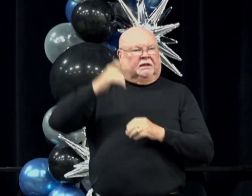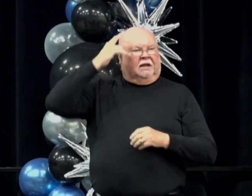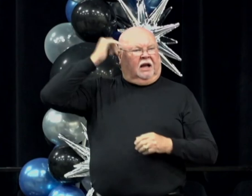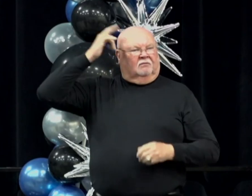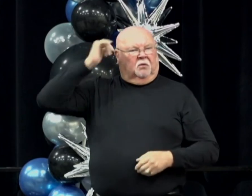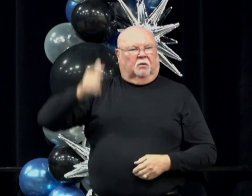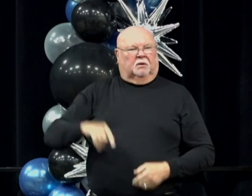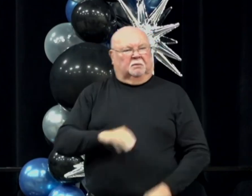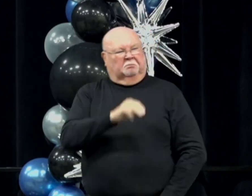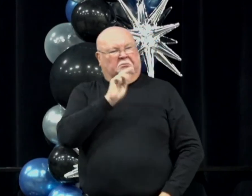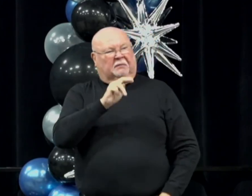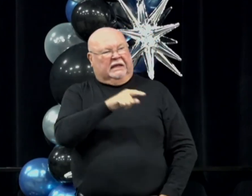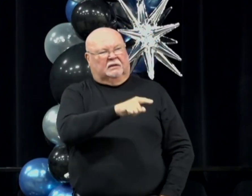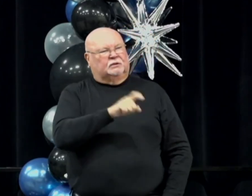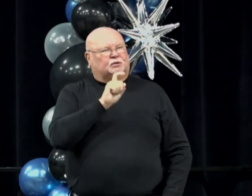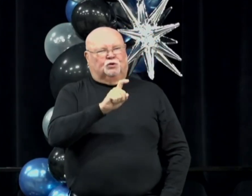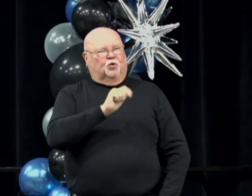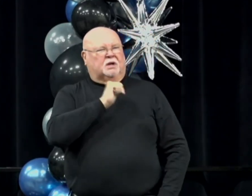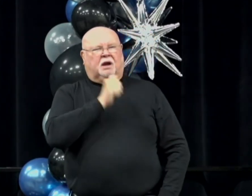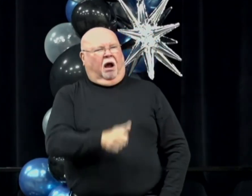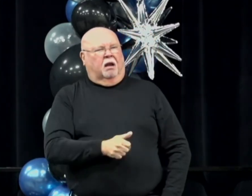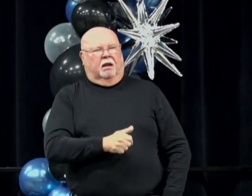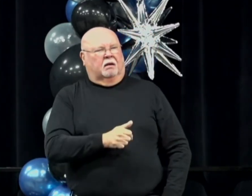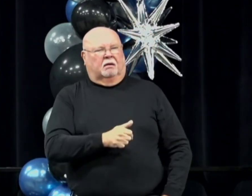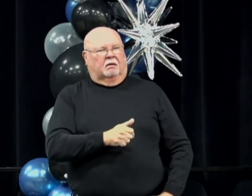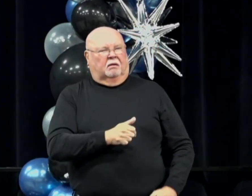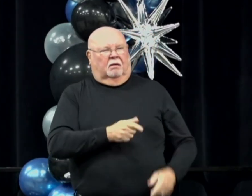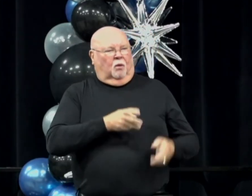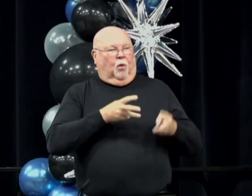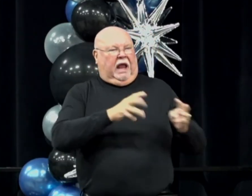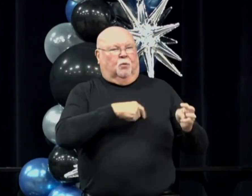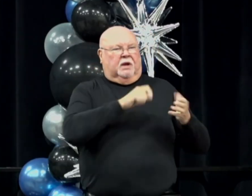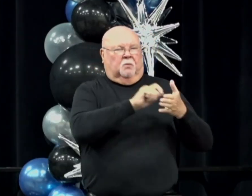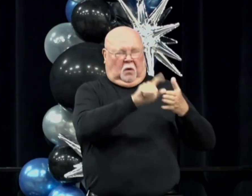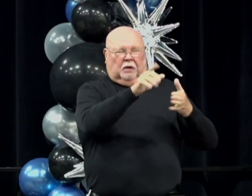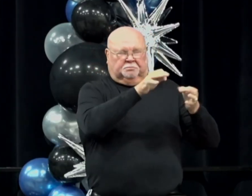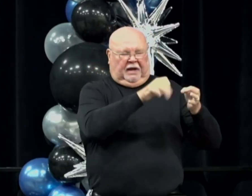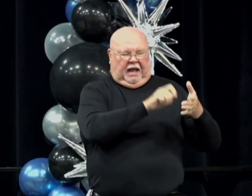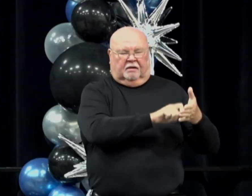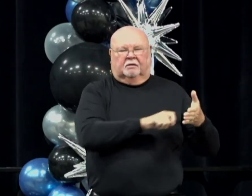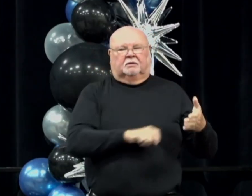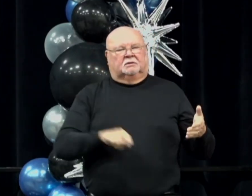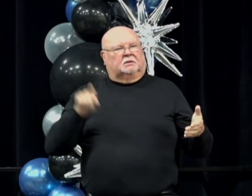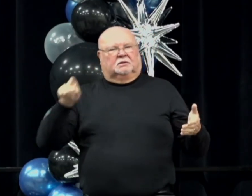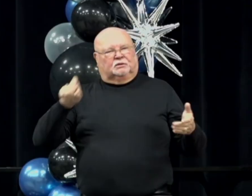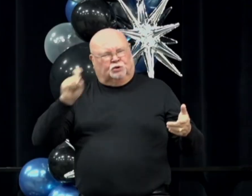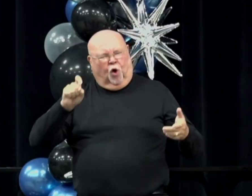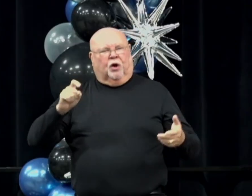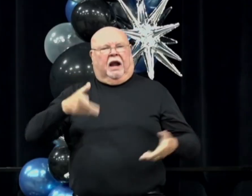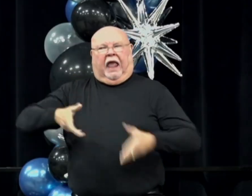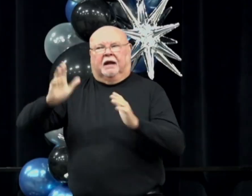service in California. They said Minnesota should not take this on, as the bill said,